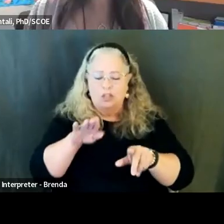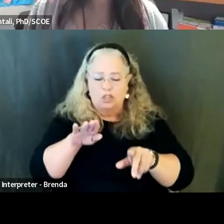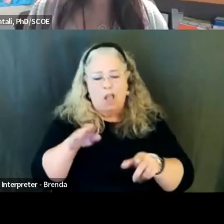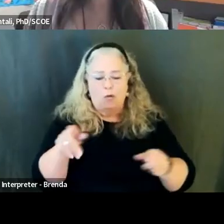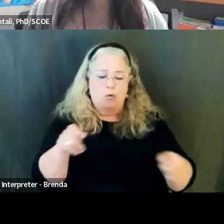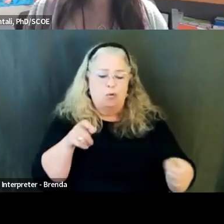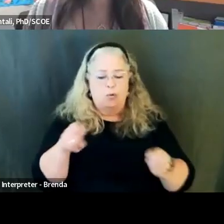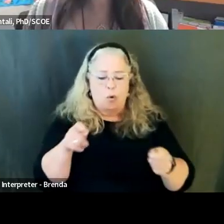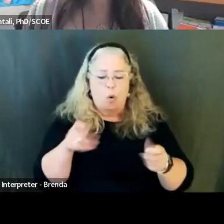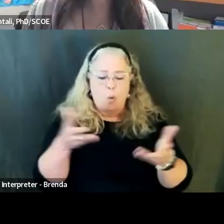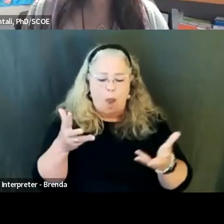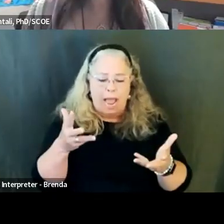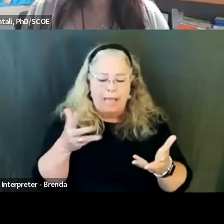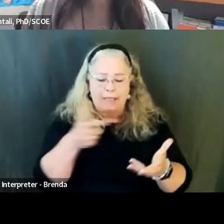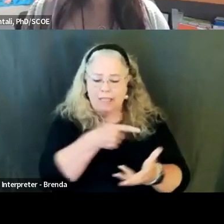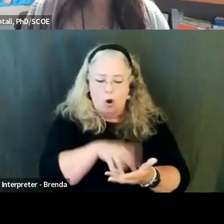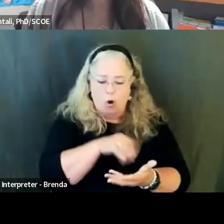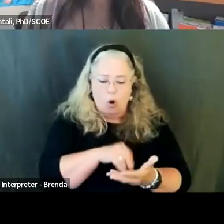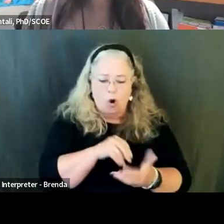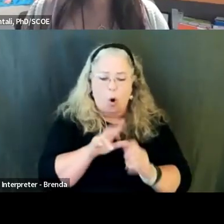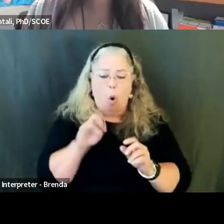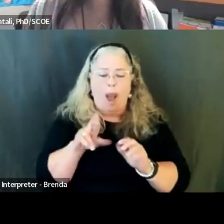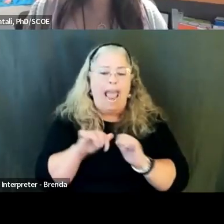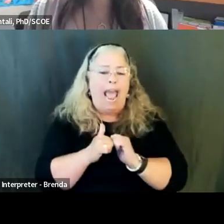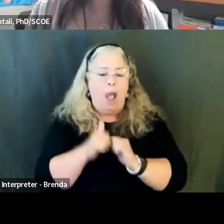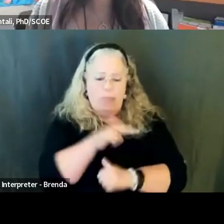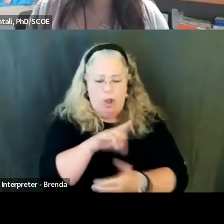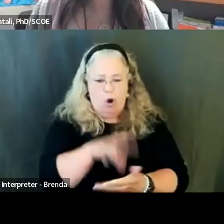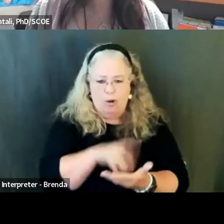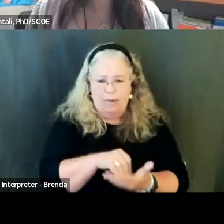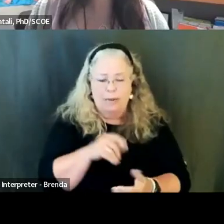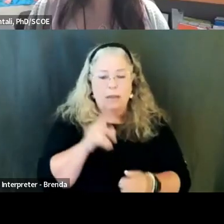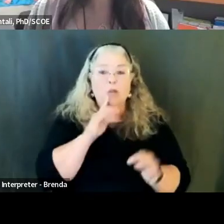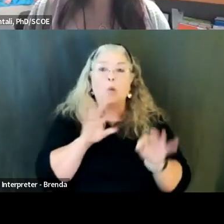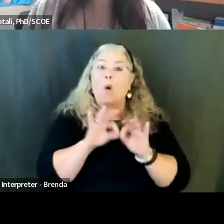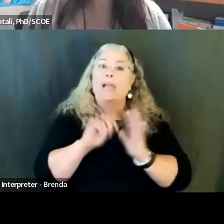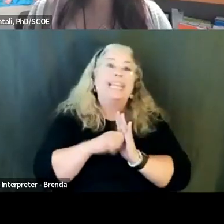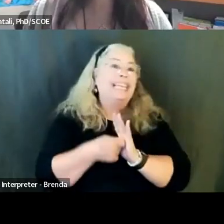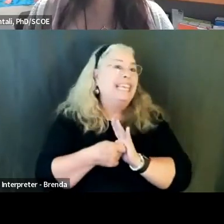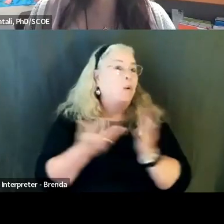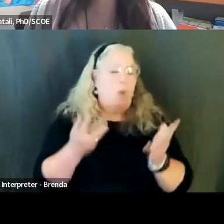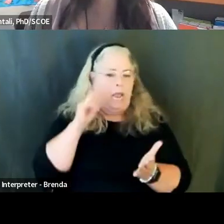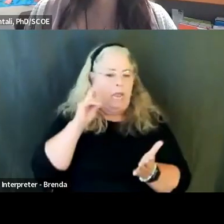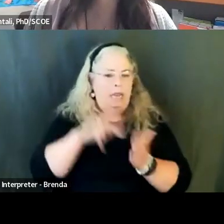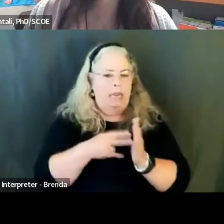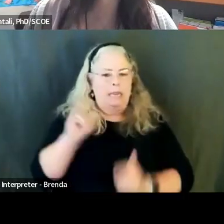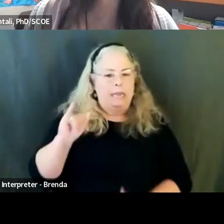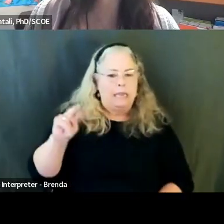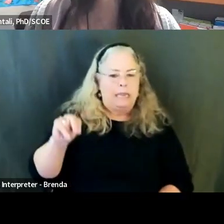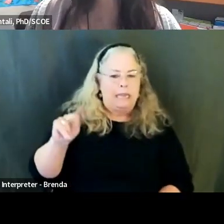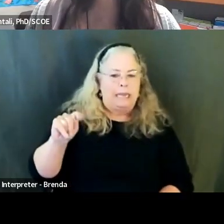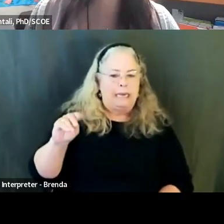learning it. The intentionality is like key. Julie Montali: I think also to from the teacher.